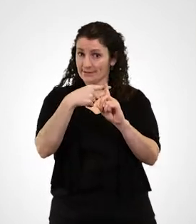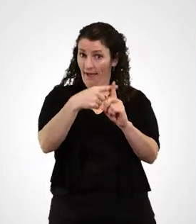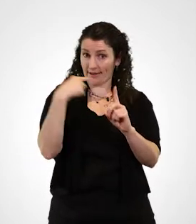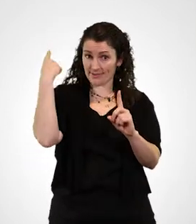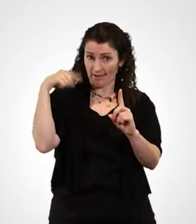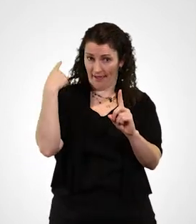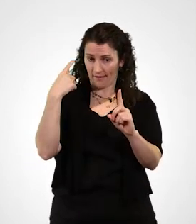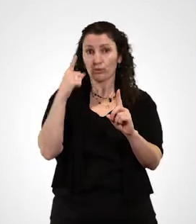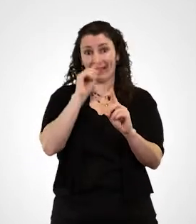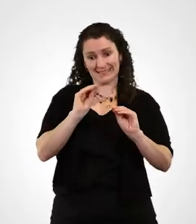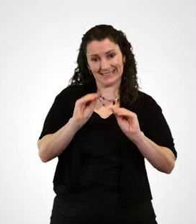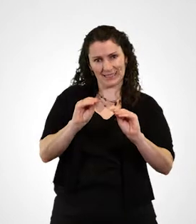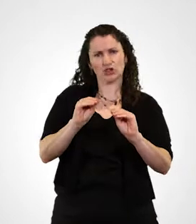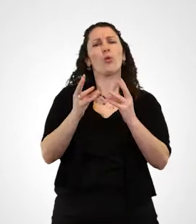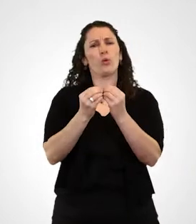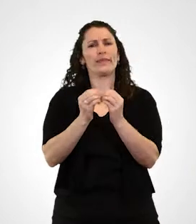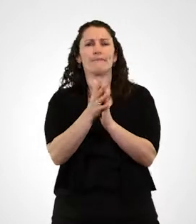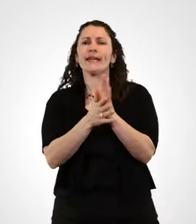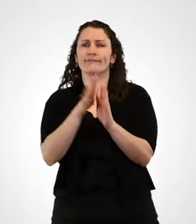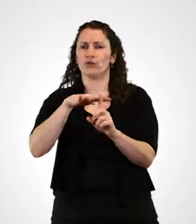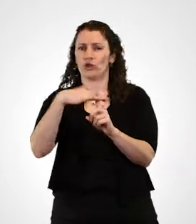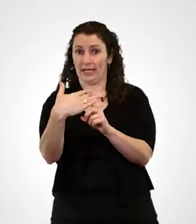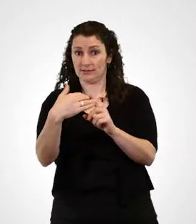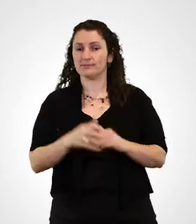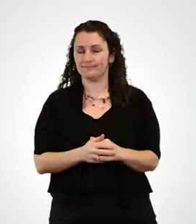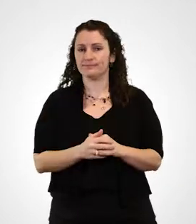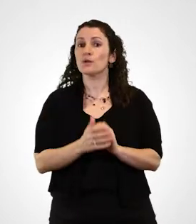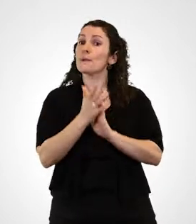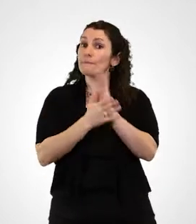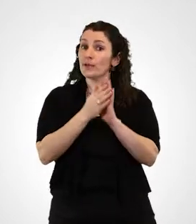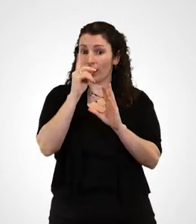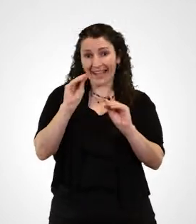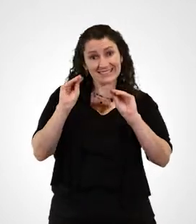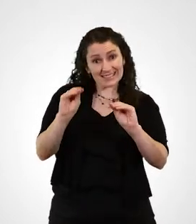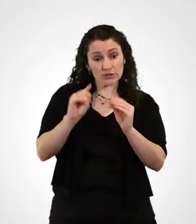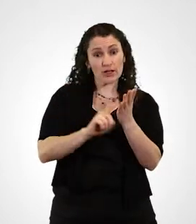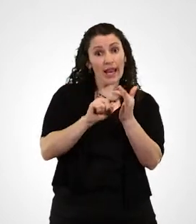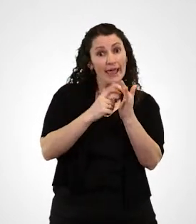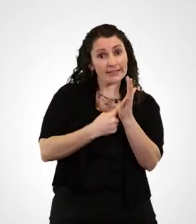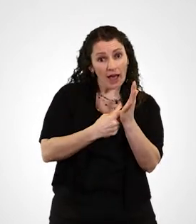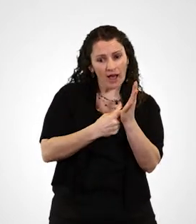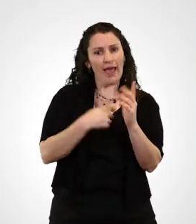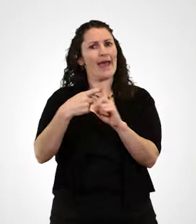in a very meaningful context and these stories are used to teach letter-sound correspondence.